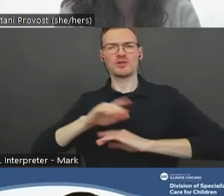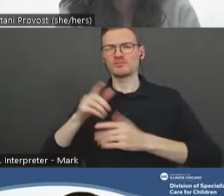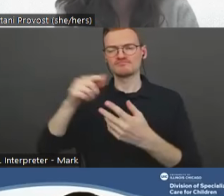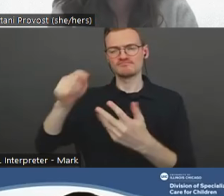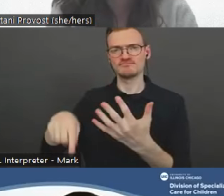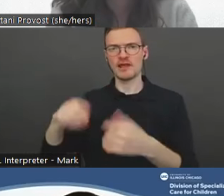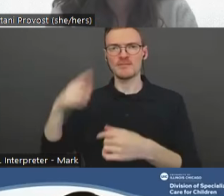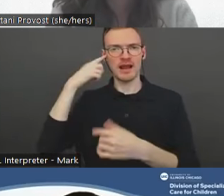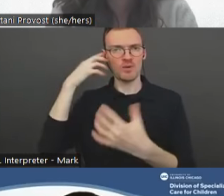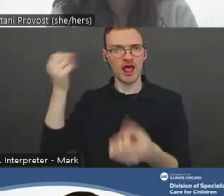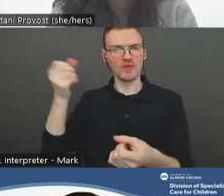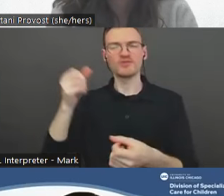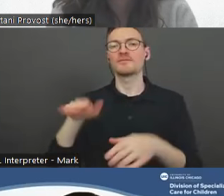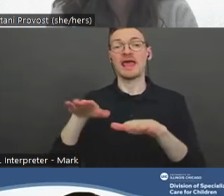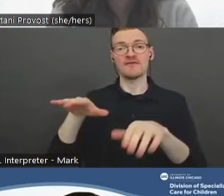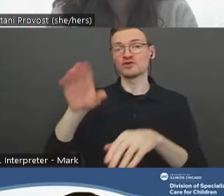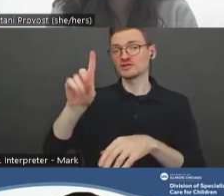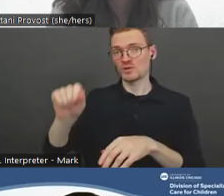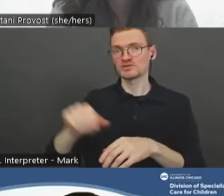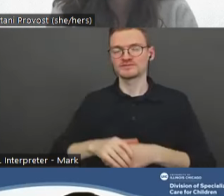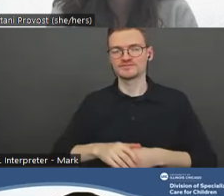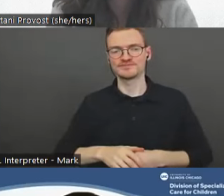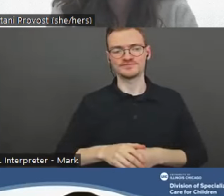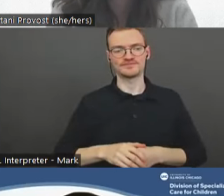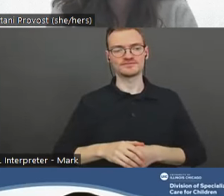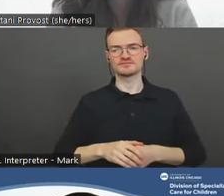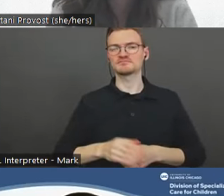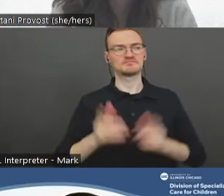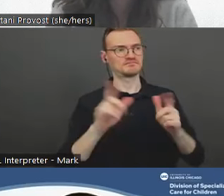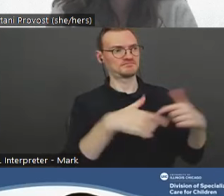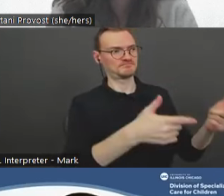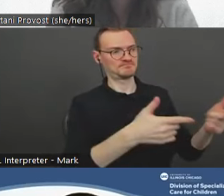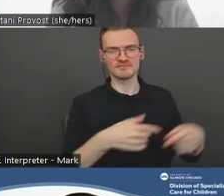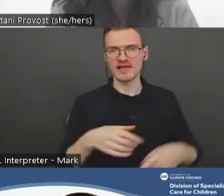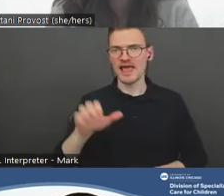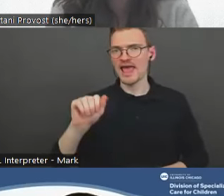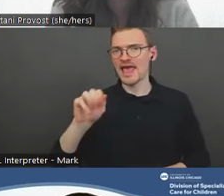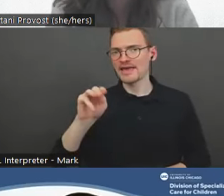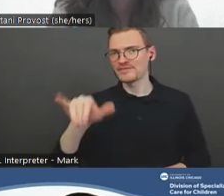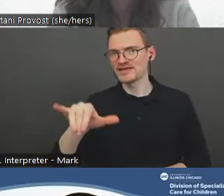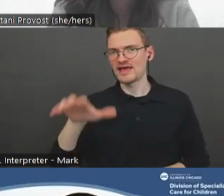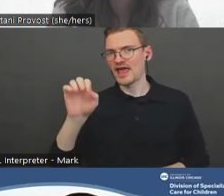Okay, I'm going to turn it over to Amy Edwards to kind of dive into the insurance topics for tonight .